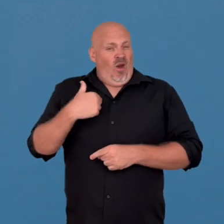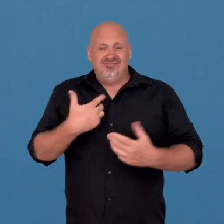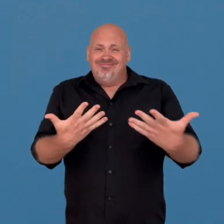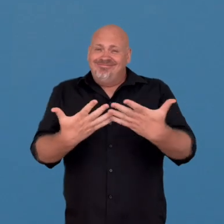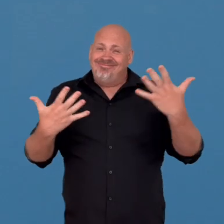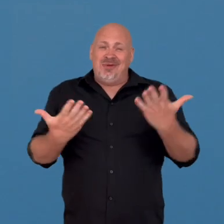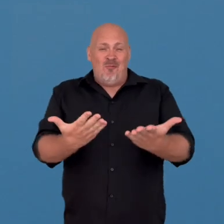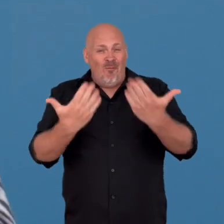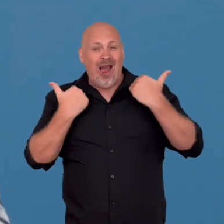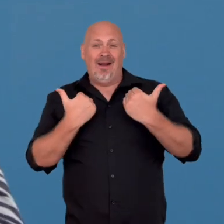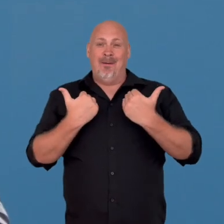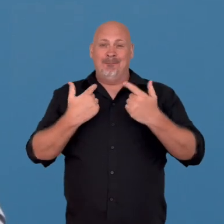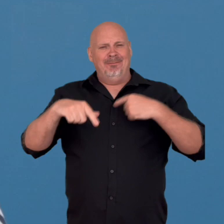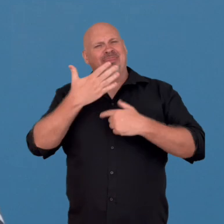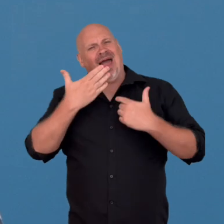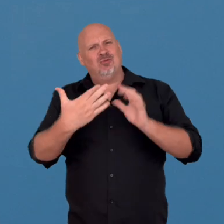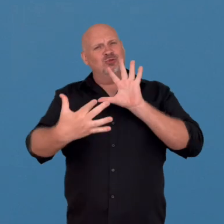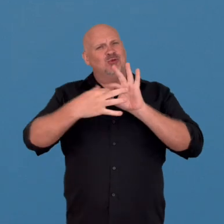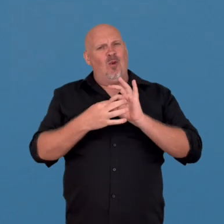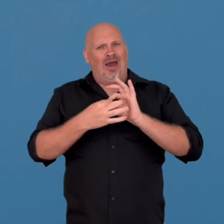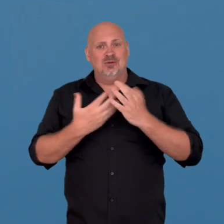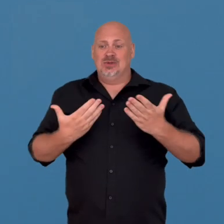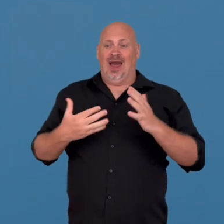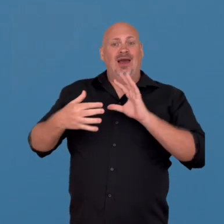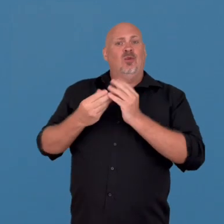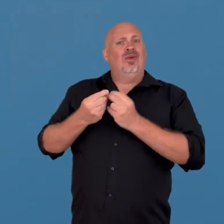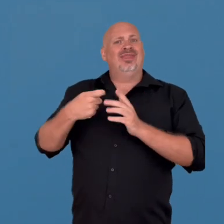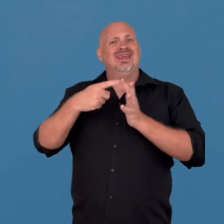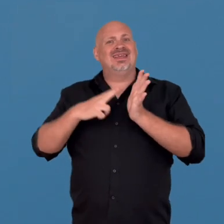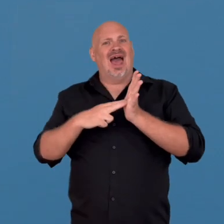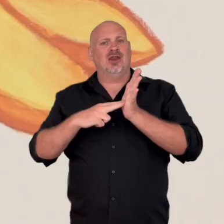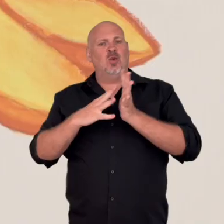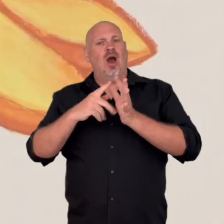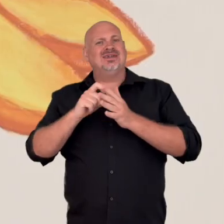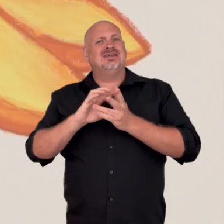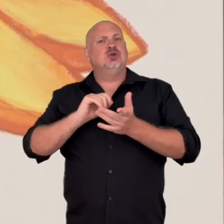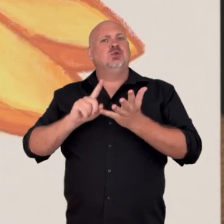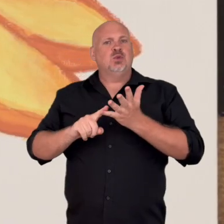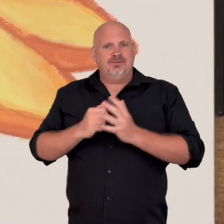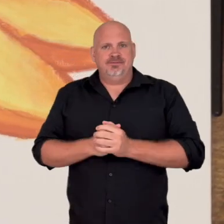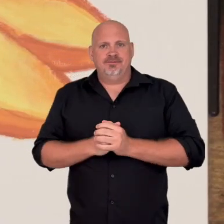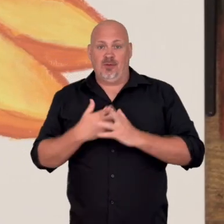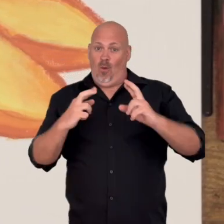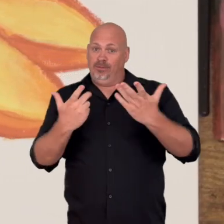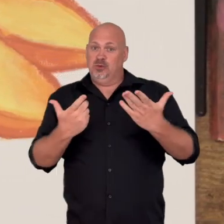warm welcome and thank you for joining us for today's session with Ken Nwadiogbu I really hope you enjoy today's workshop